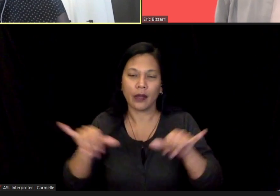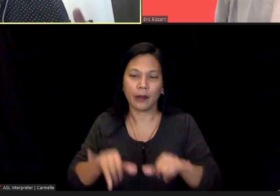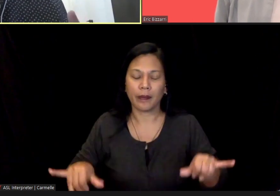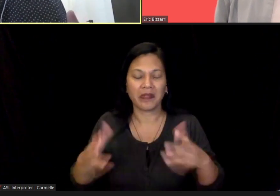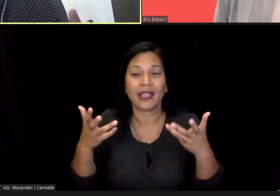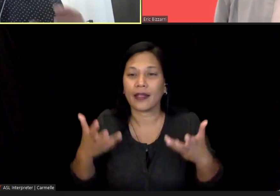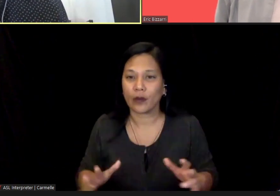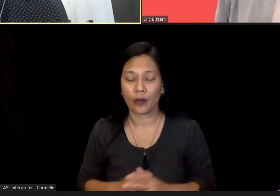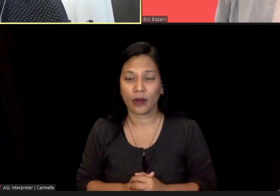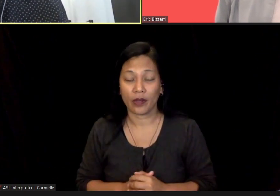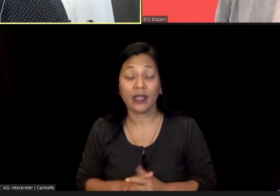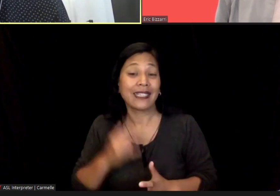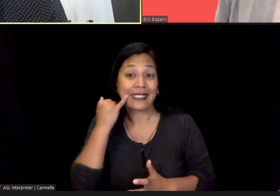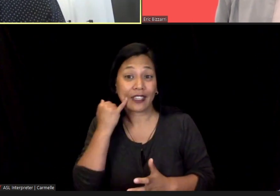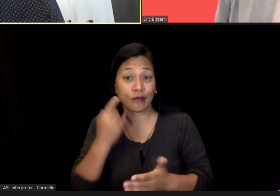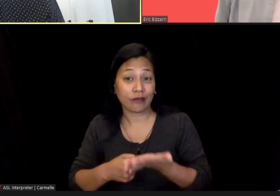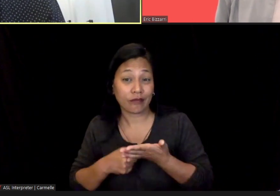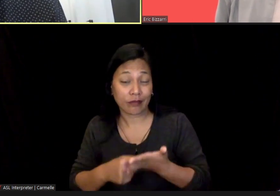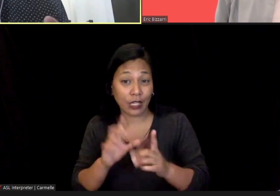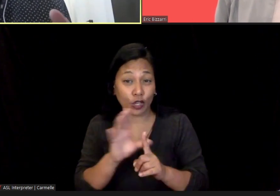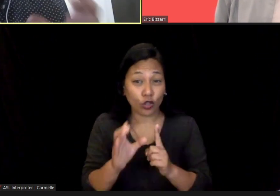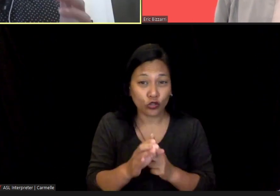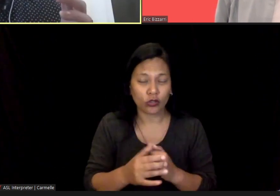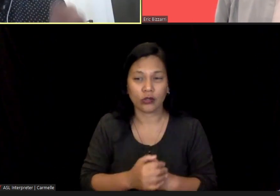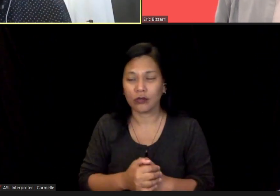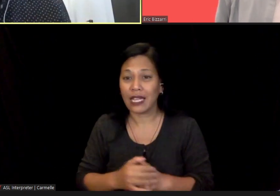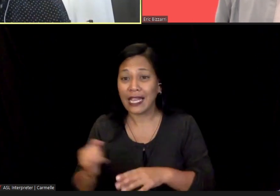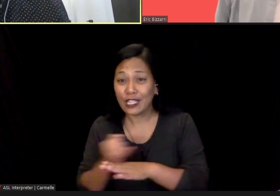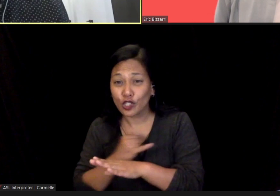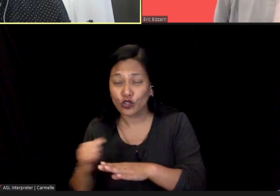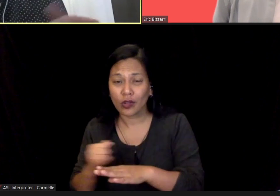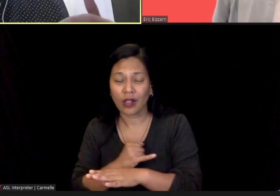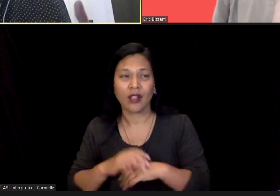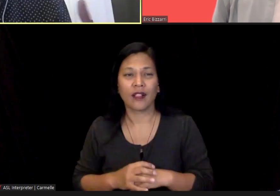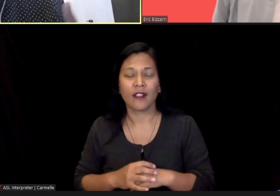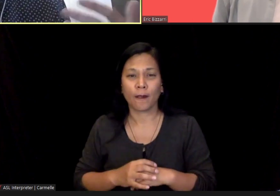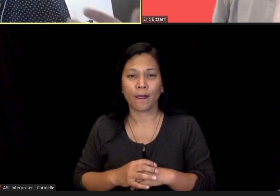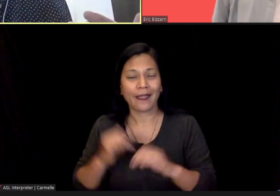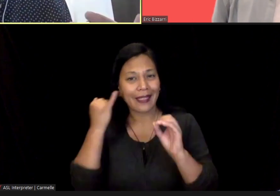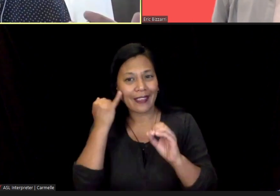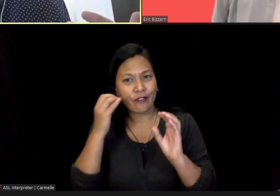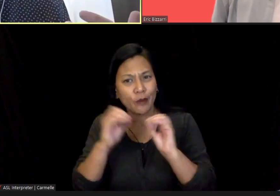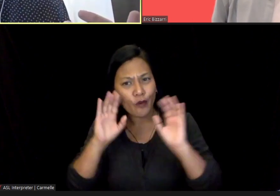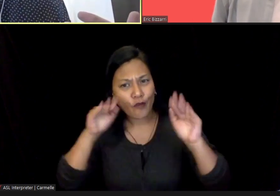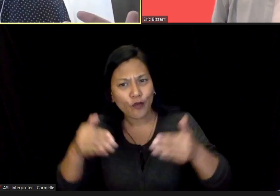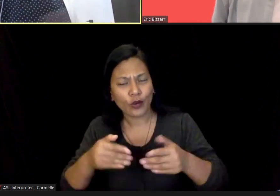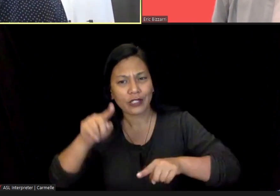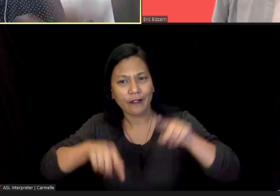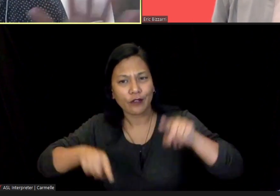So I think when we're talking about the cultural and the industrial, I think if we lean into diversity, there's outside of doing